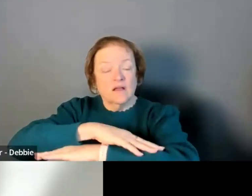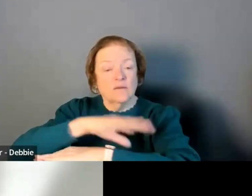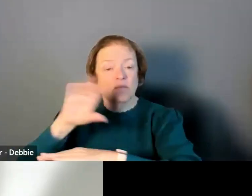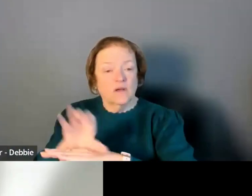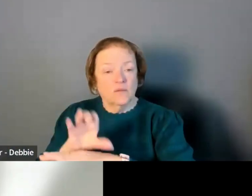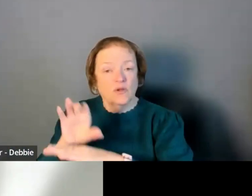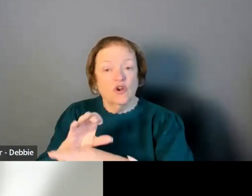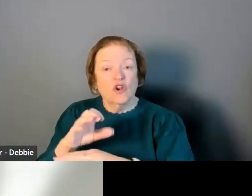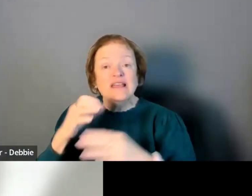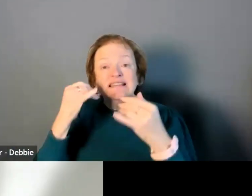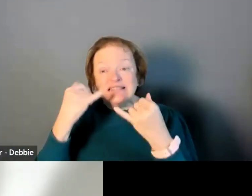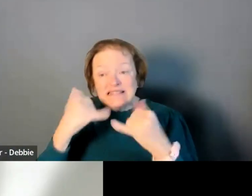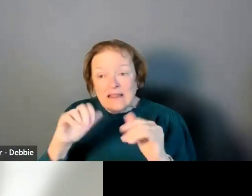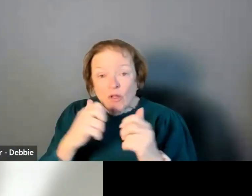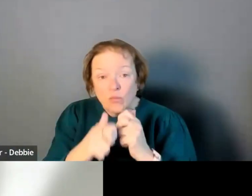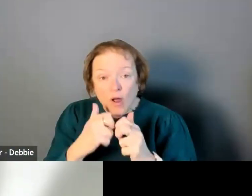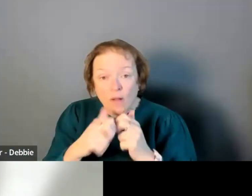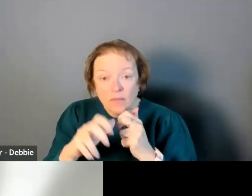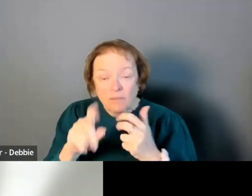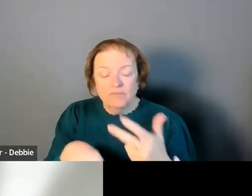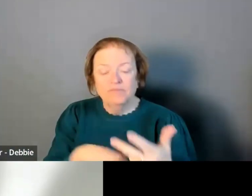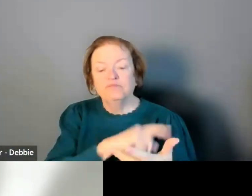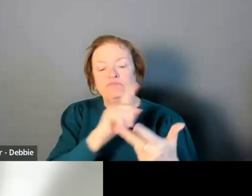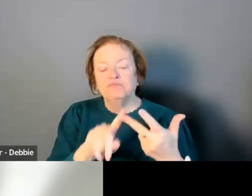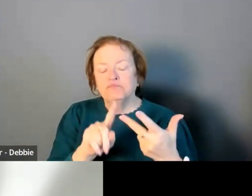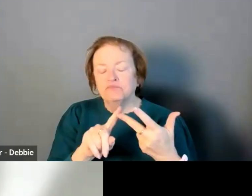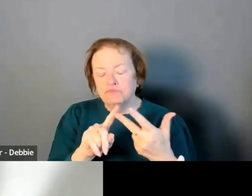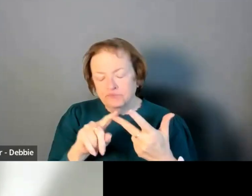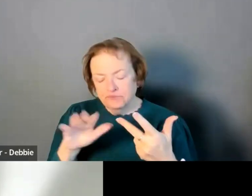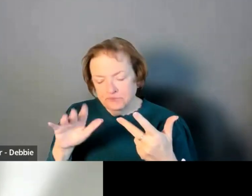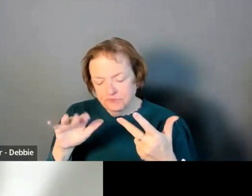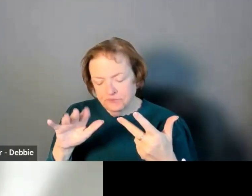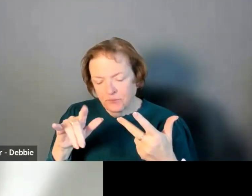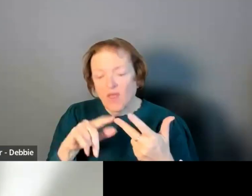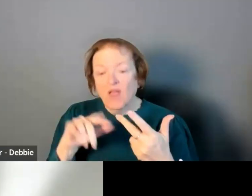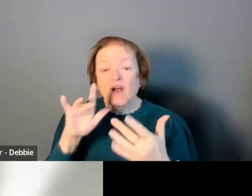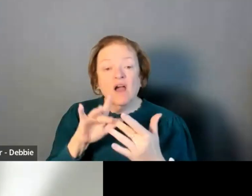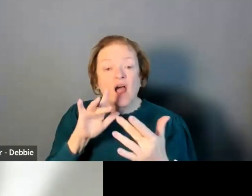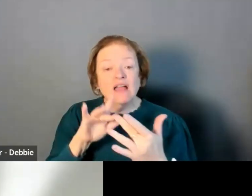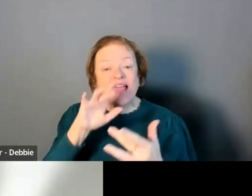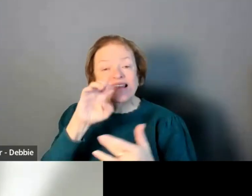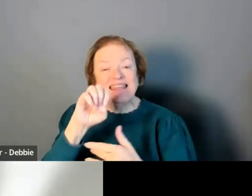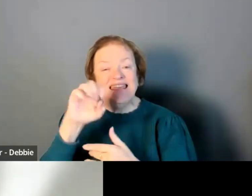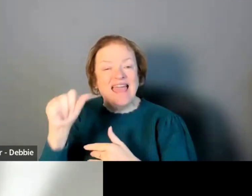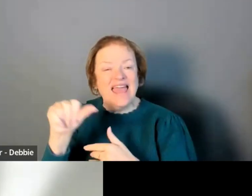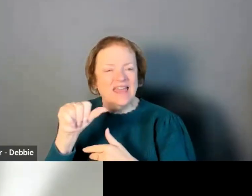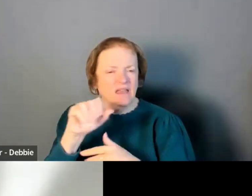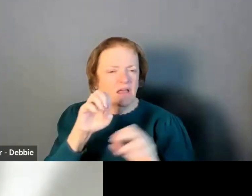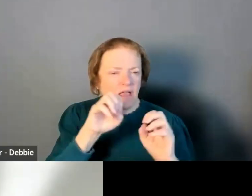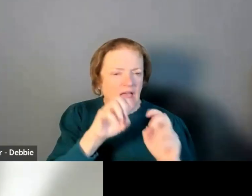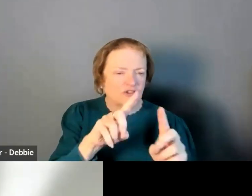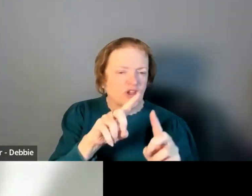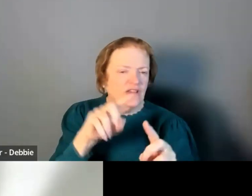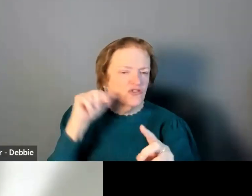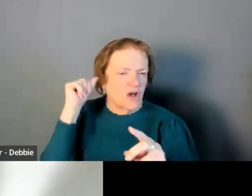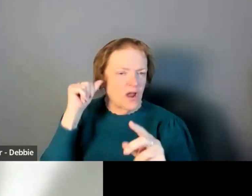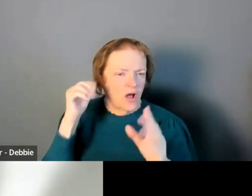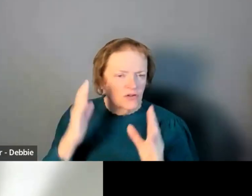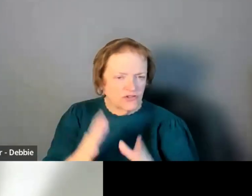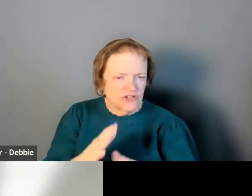the next thing that I would say you could probably do is contact your EA. educational audiologist, I am going to say EA, and,